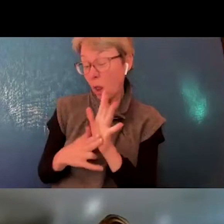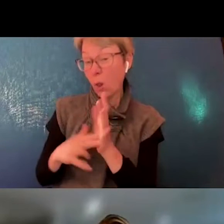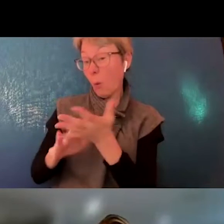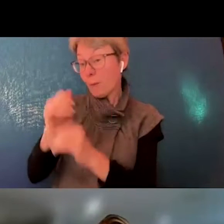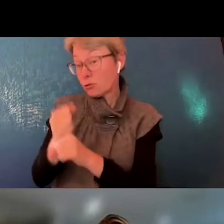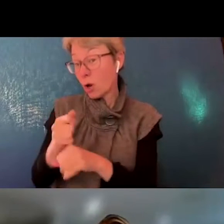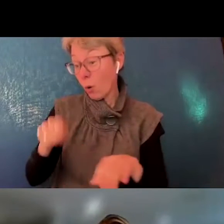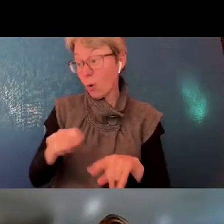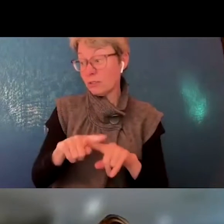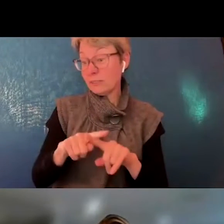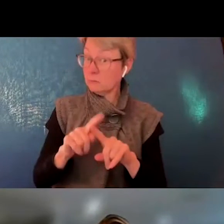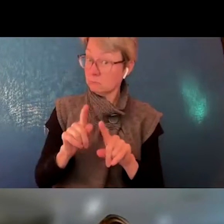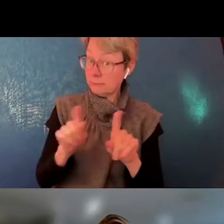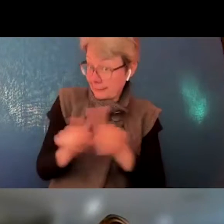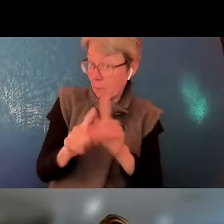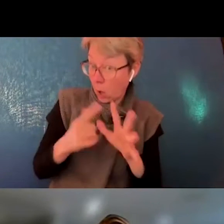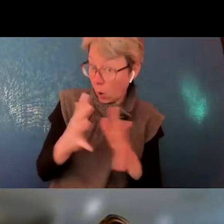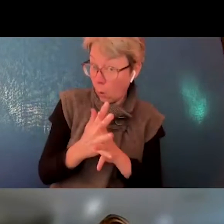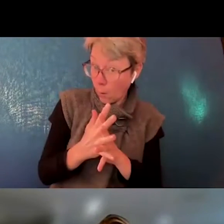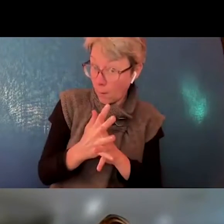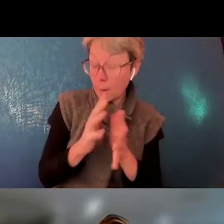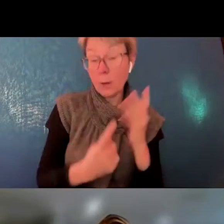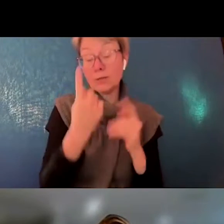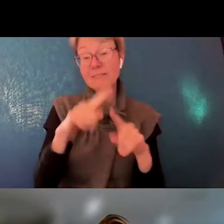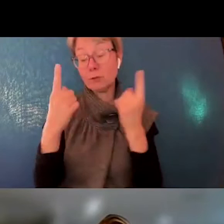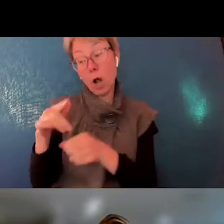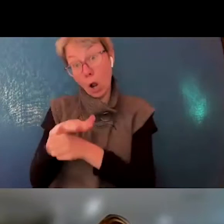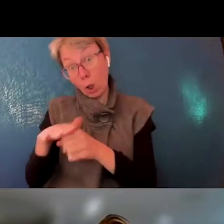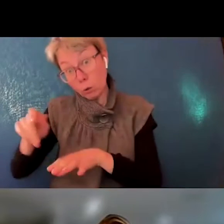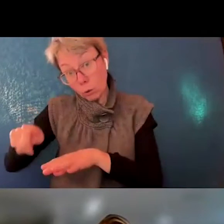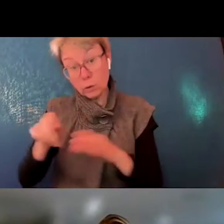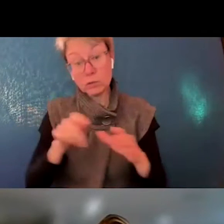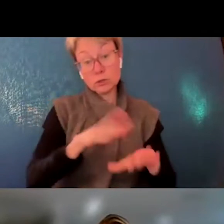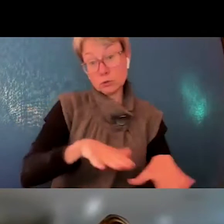difference between the children's court and the local court is it um because children are